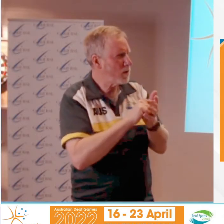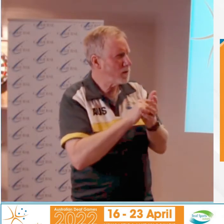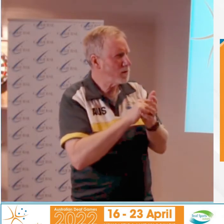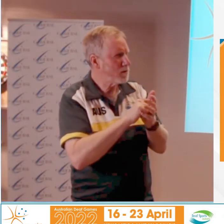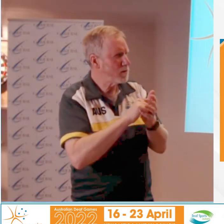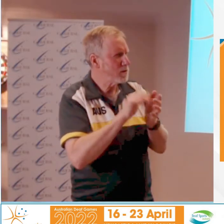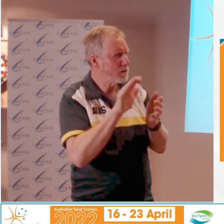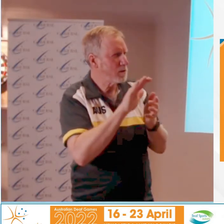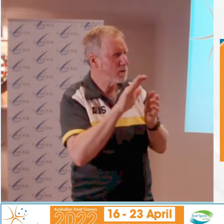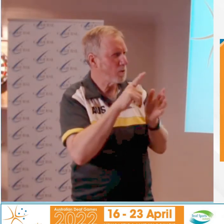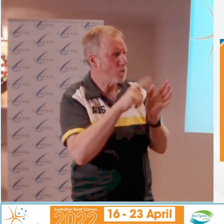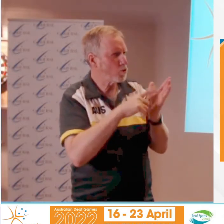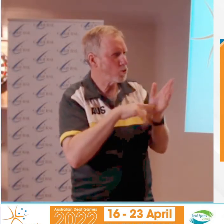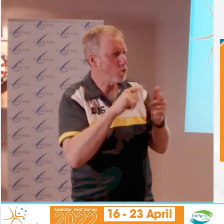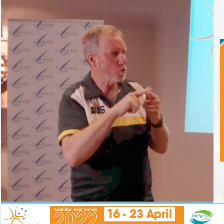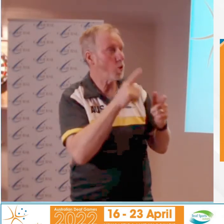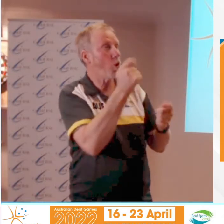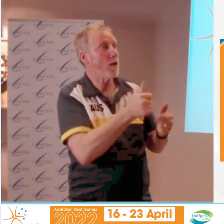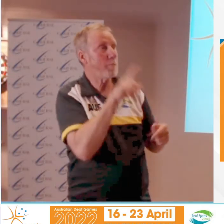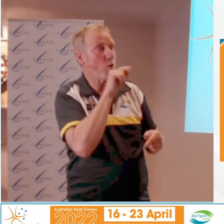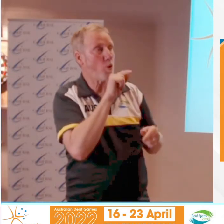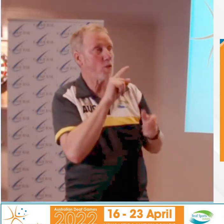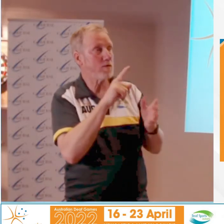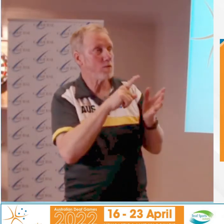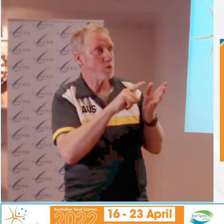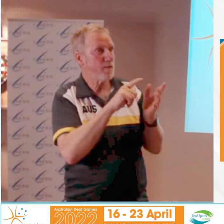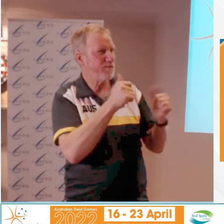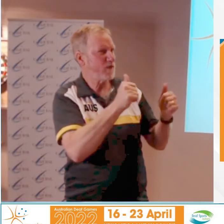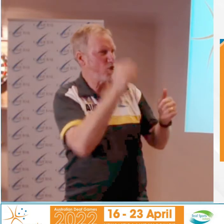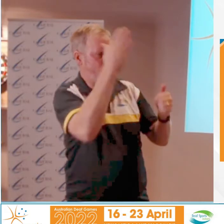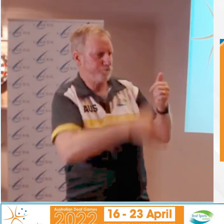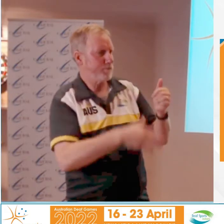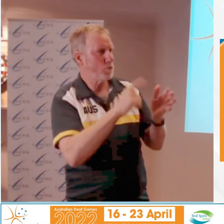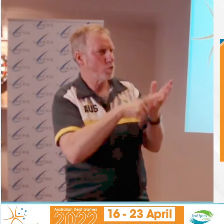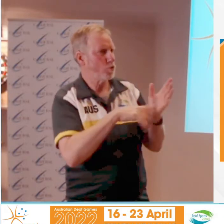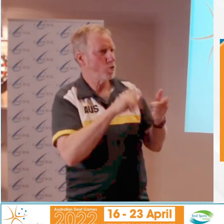that early bed registration lasts until June is it what's the date